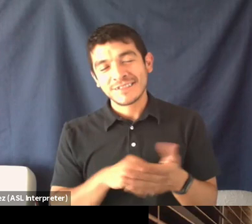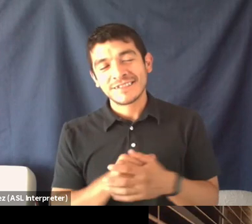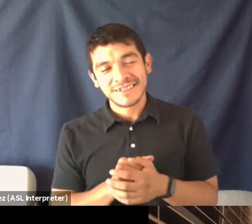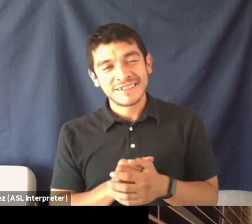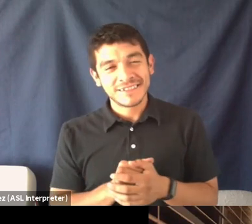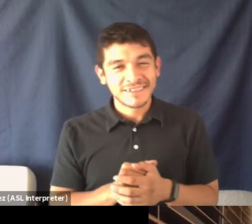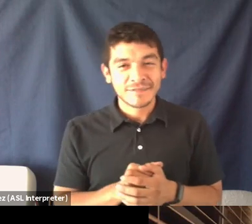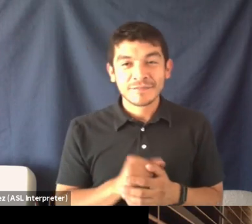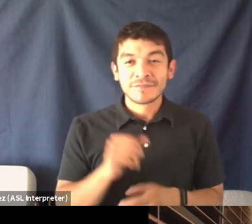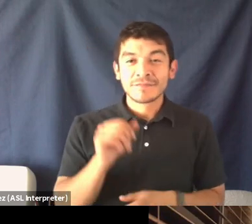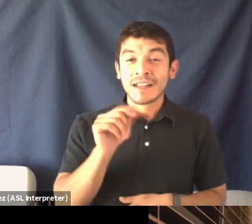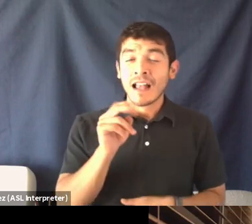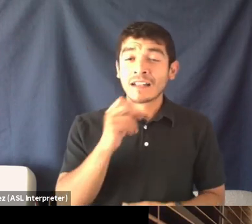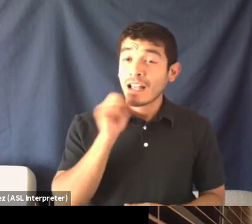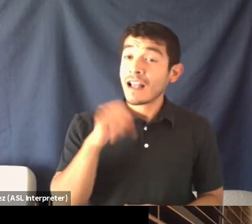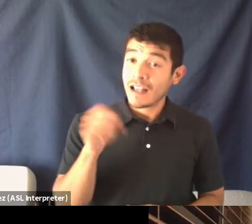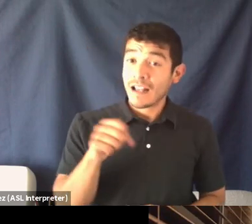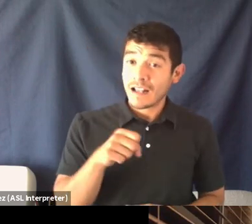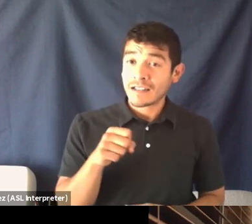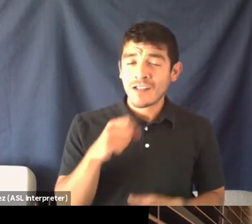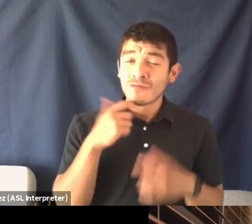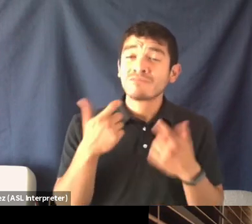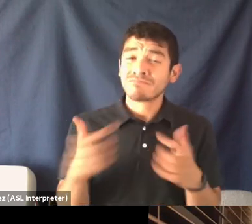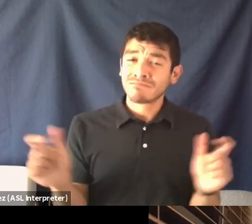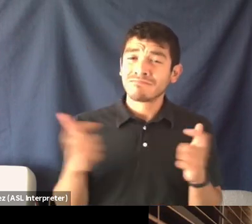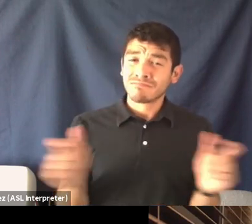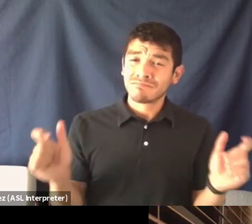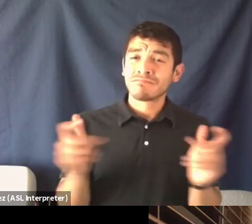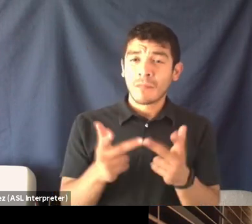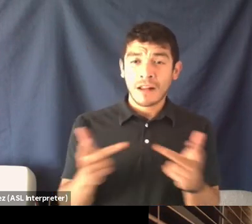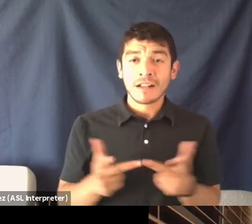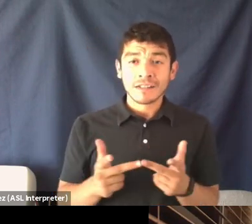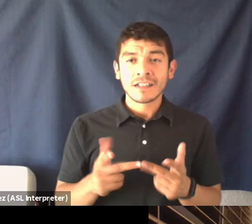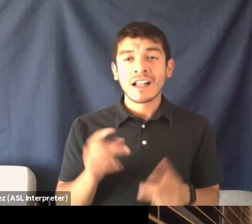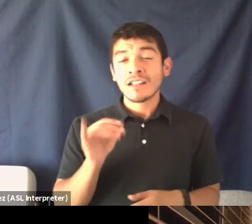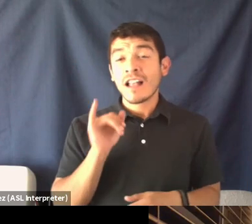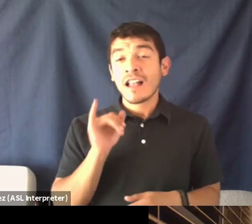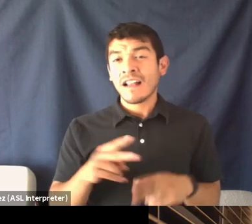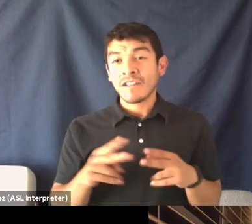Yeah, it's a large, large place. And I think that was, it was a very daunting thing honestly to,